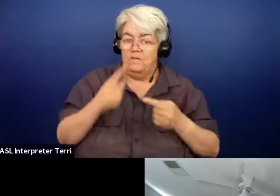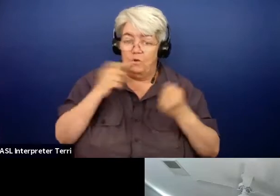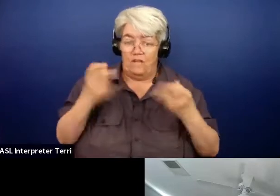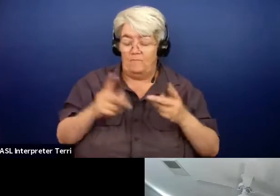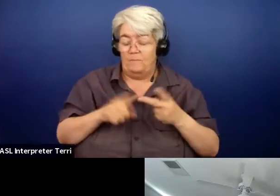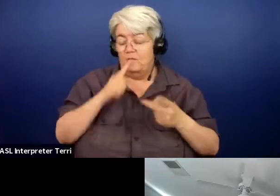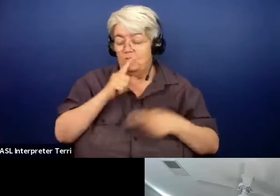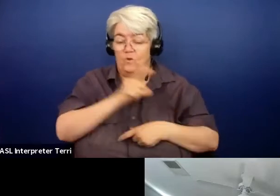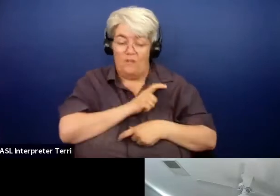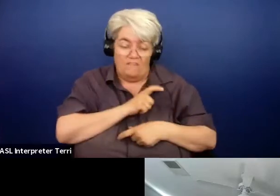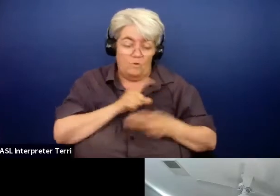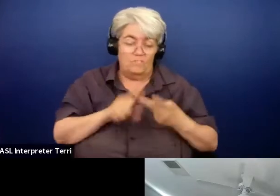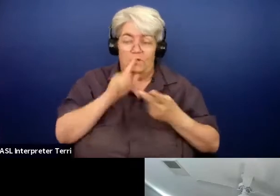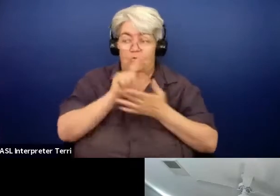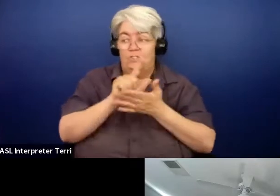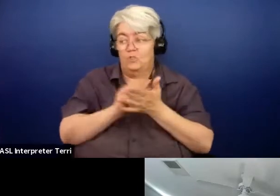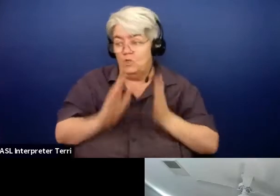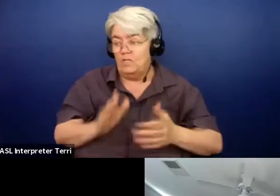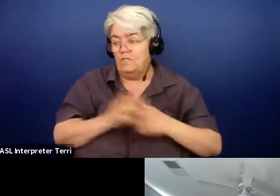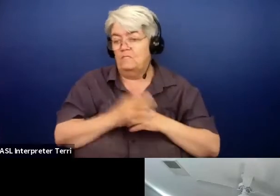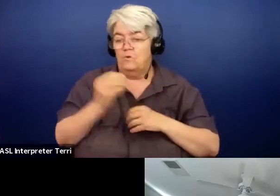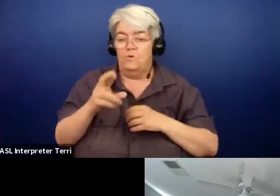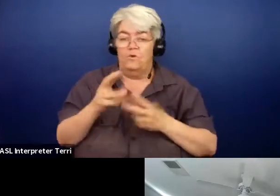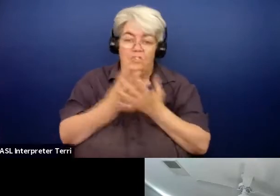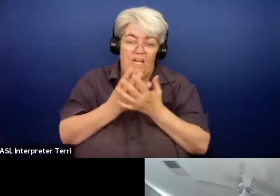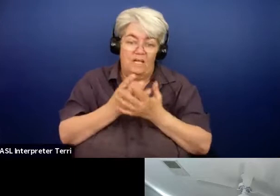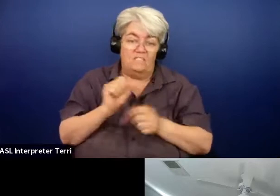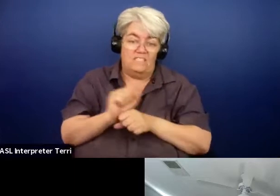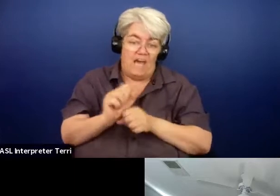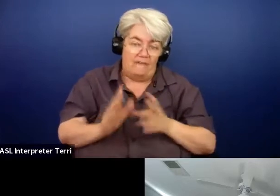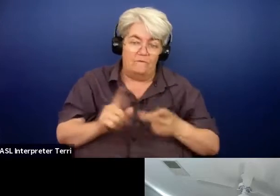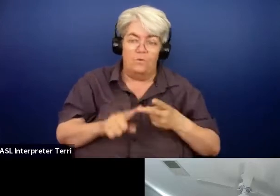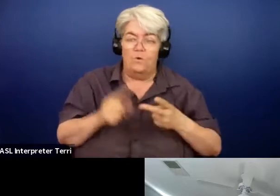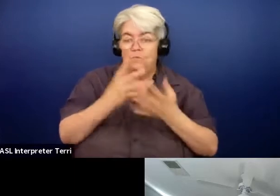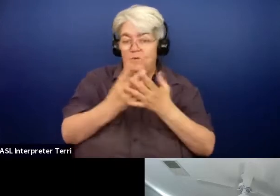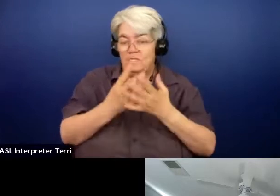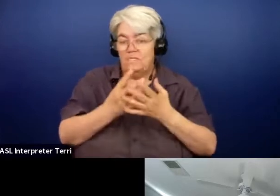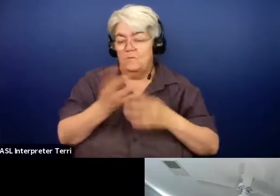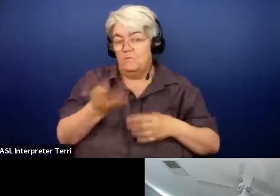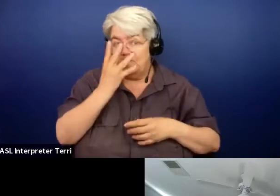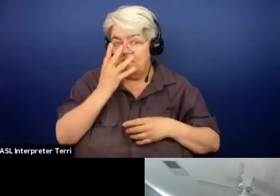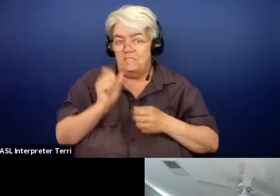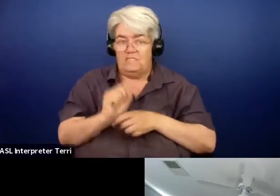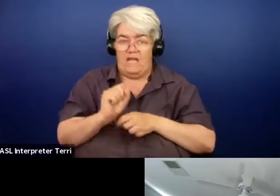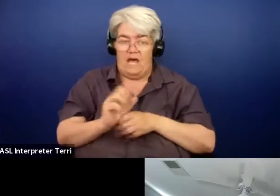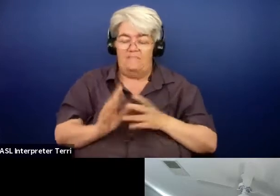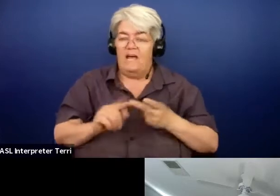is law enforcement or attorneys or jail staff or prison staff, how would you recommend and